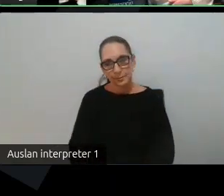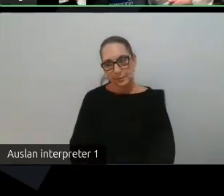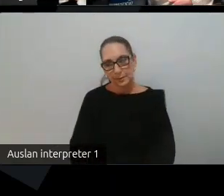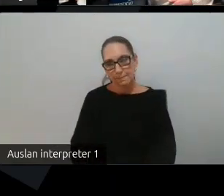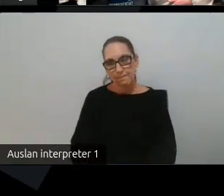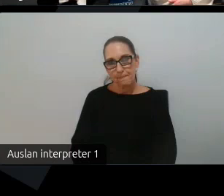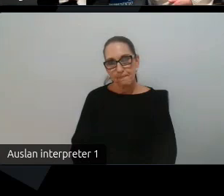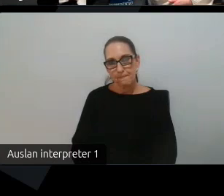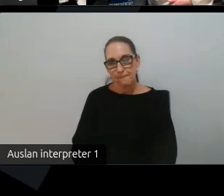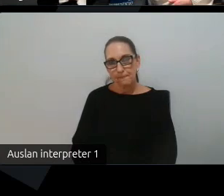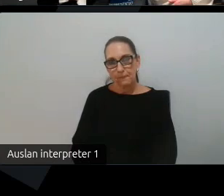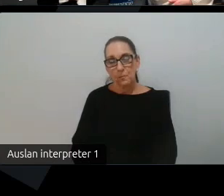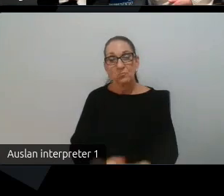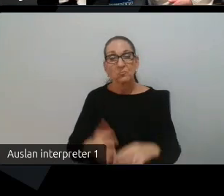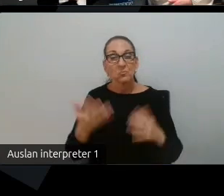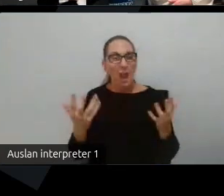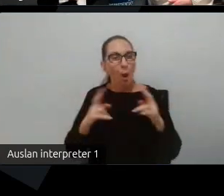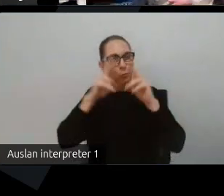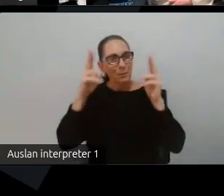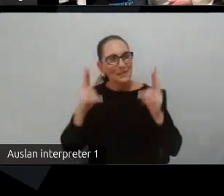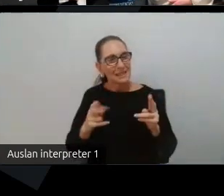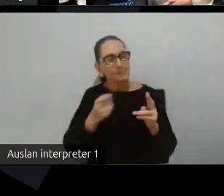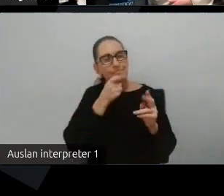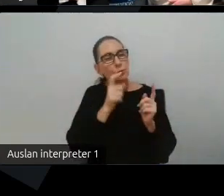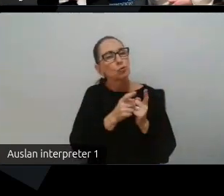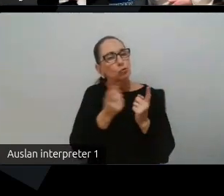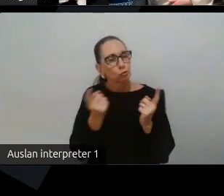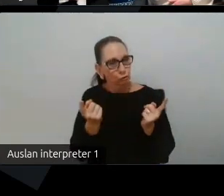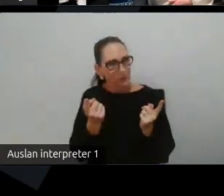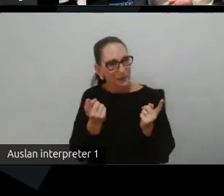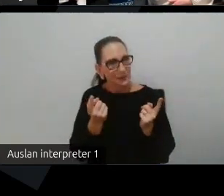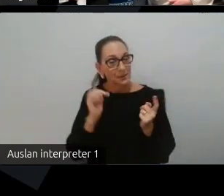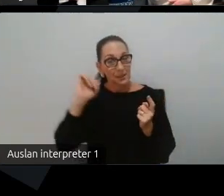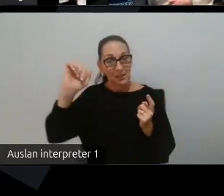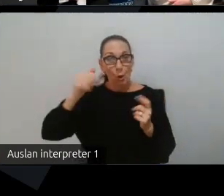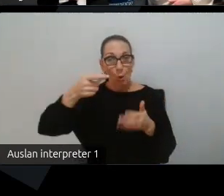So in property matters it's a little bit different. The court says the parties are required